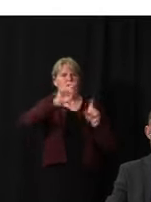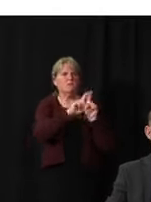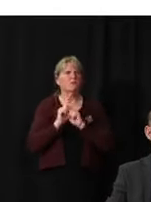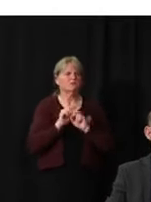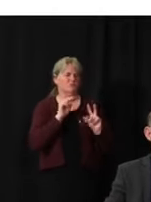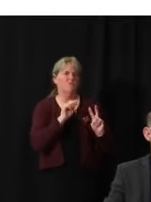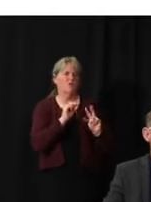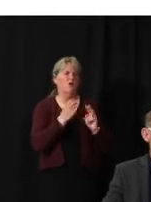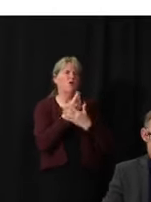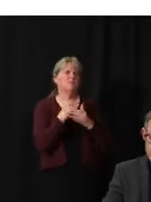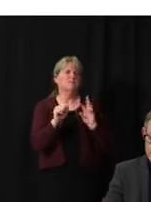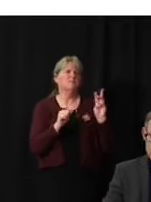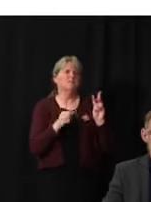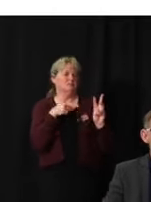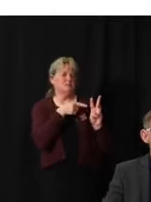province drop -- out of province